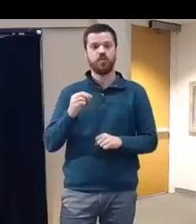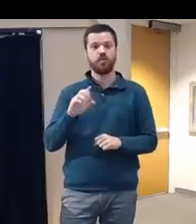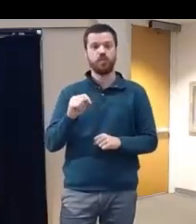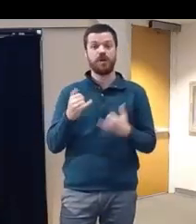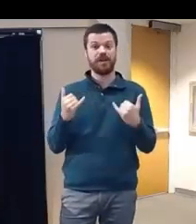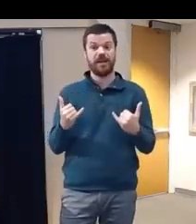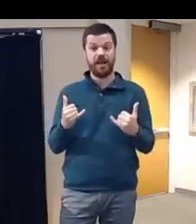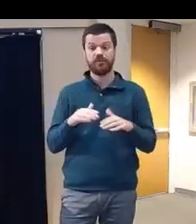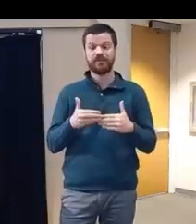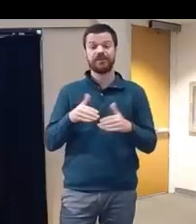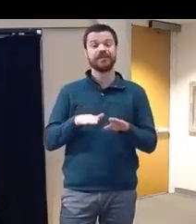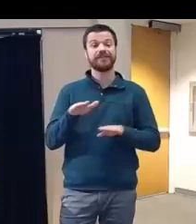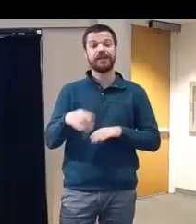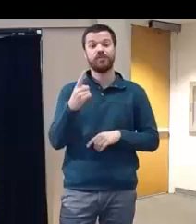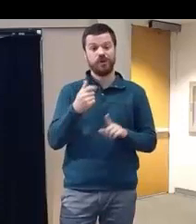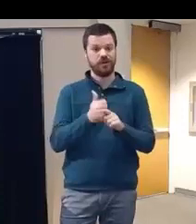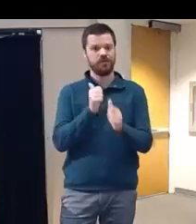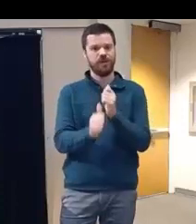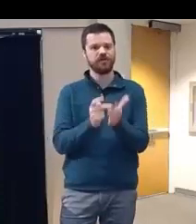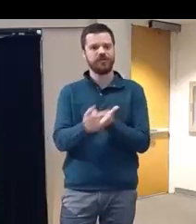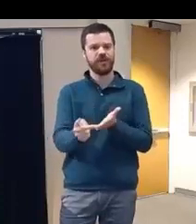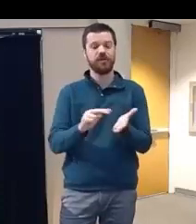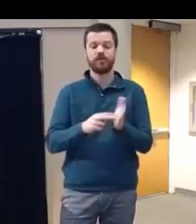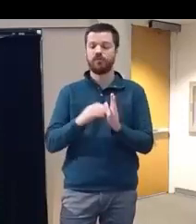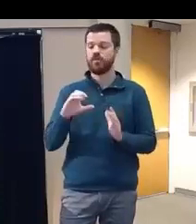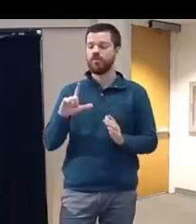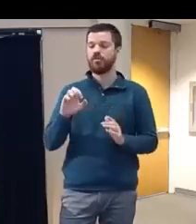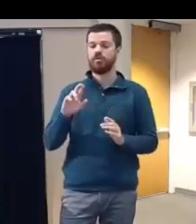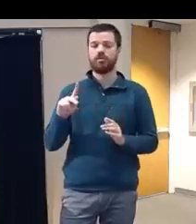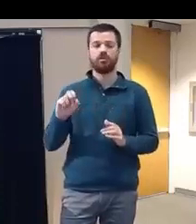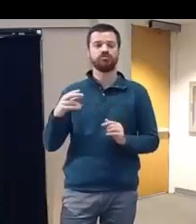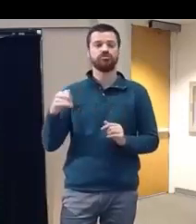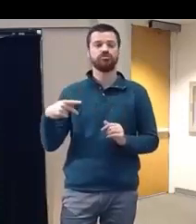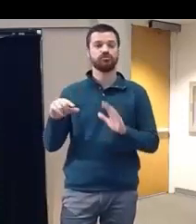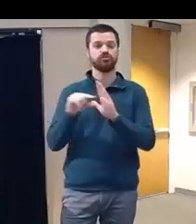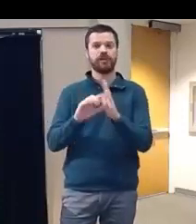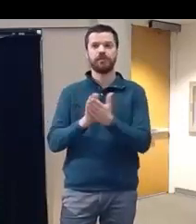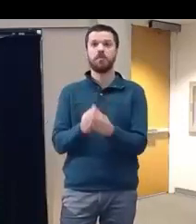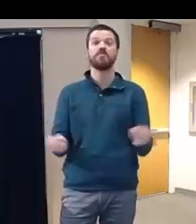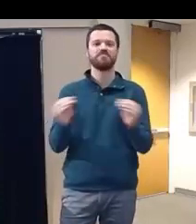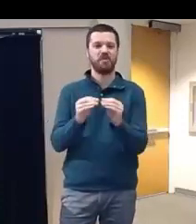now pass fail which means the clerkship grades really are um more important than ever in terms